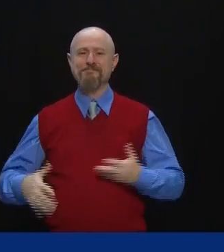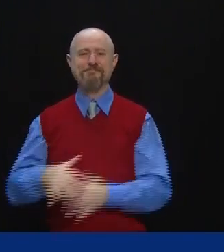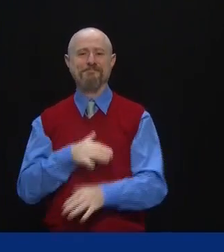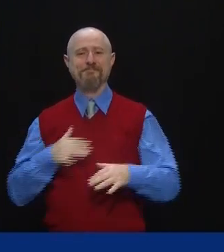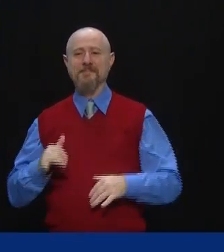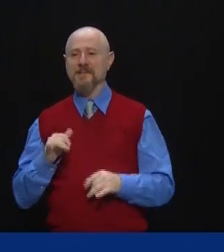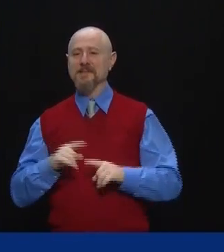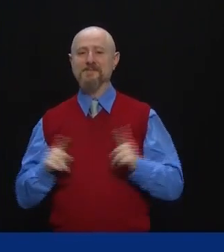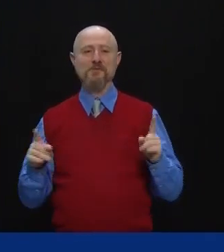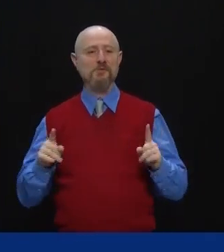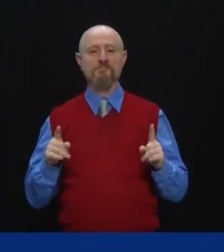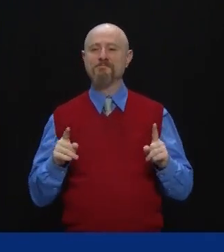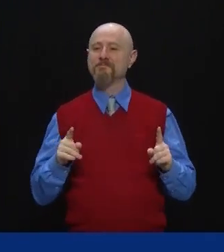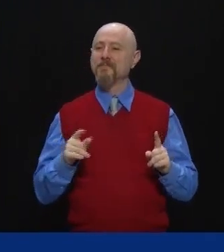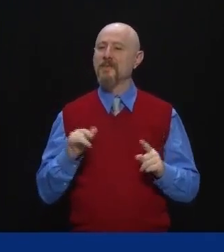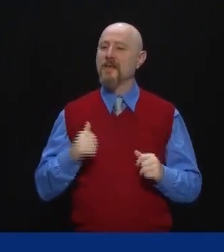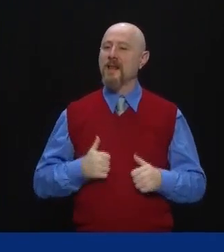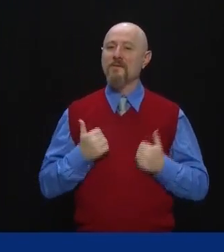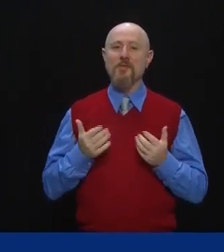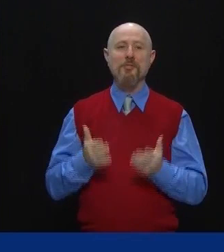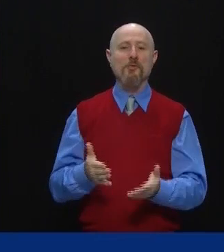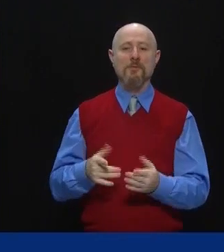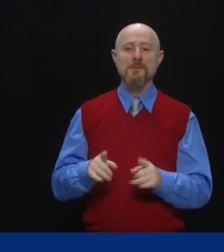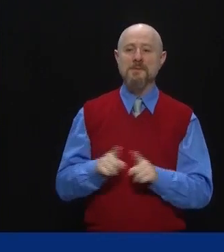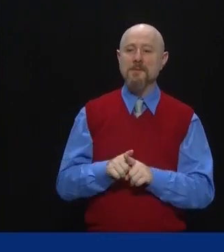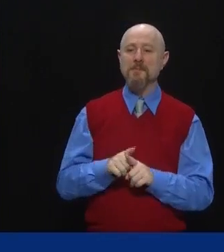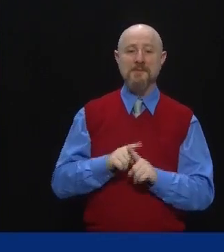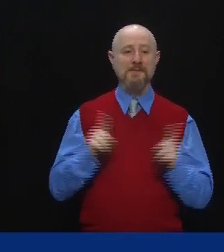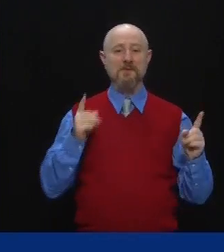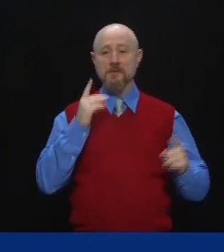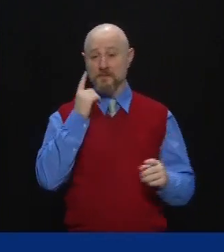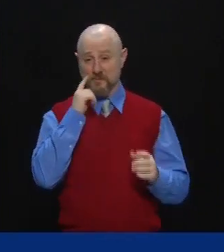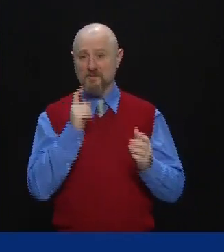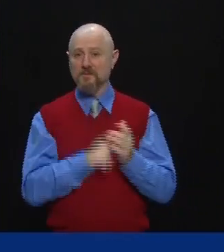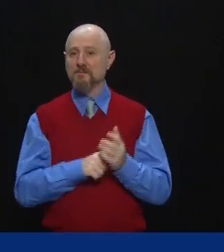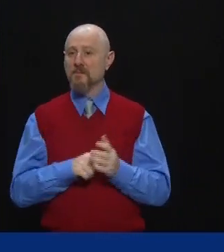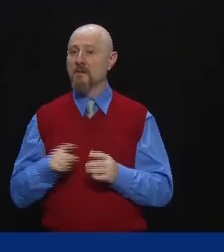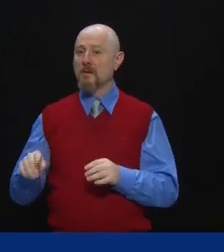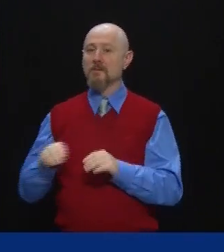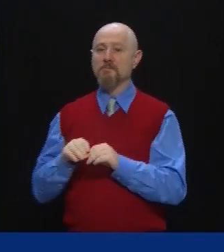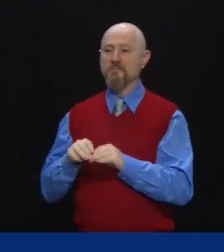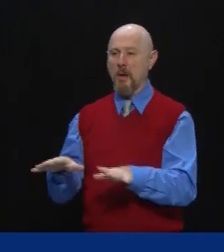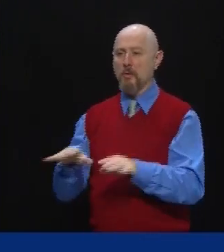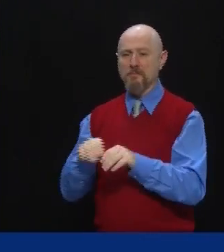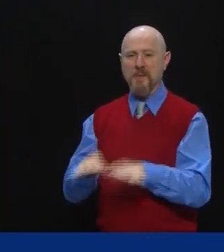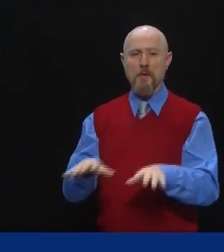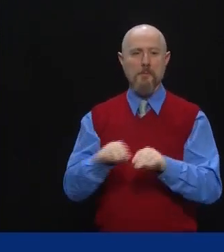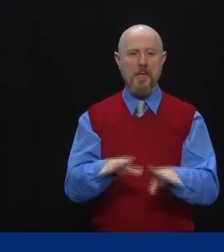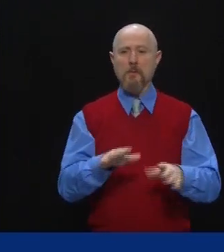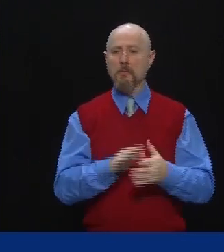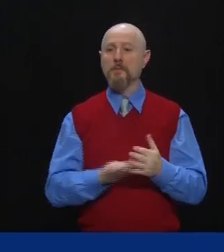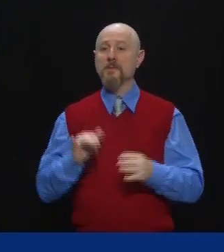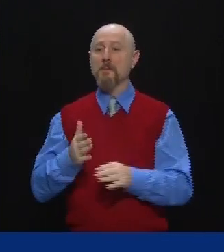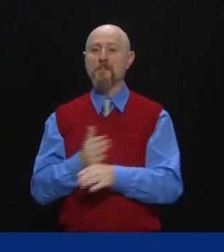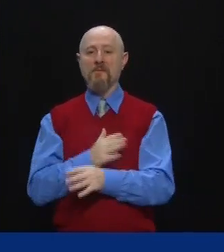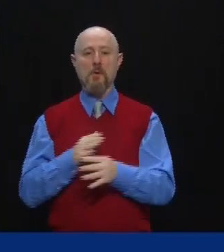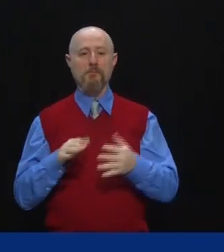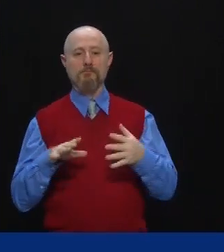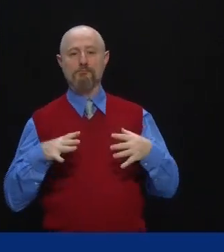LISTENING TO. COLLEGE CAMPUS, IT'S A LITTLE DIFFERENT. STUDENTS CONGREGATE, LIVE ON CAMPUS.